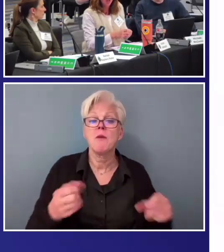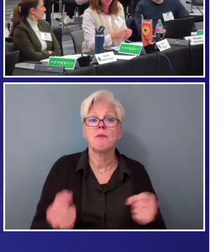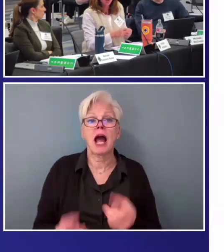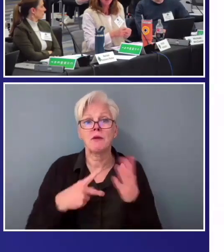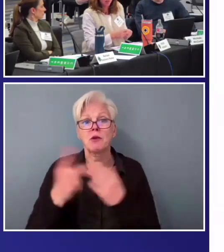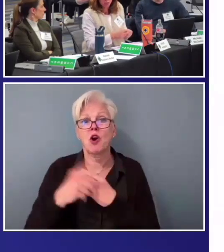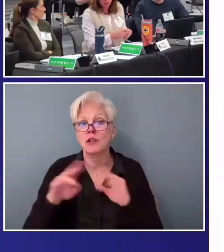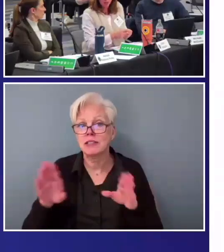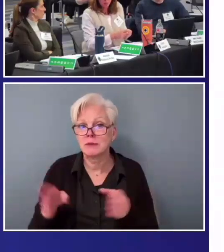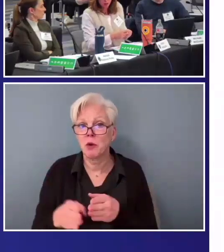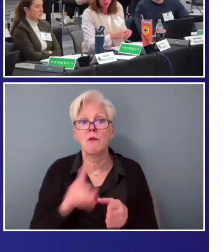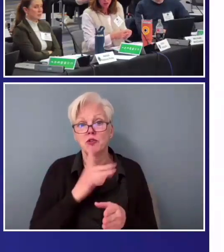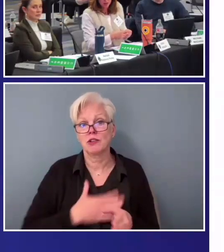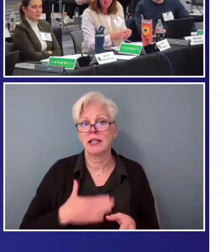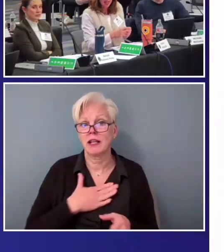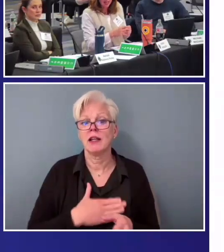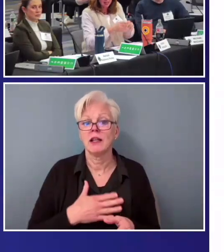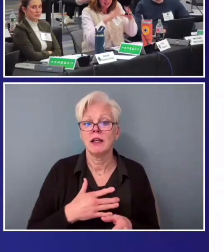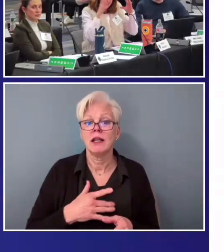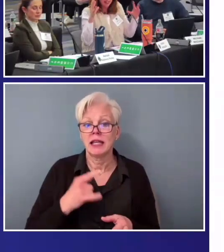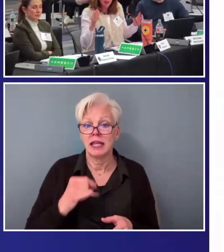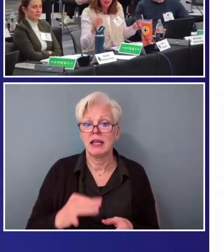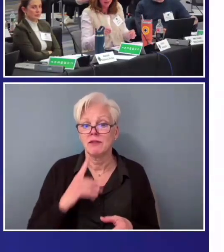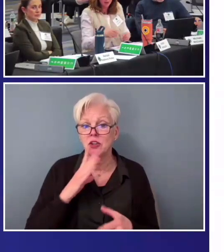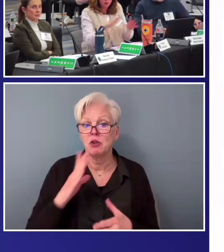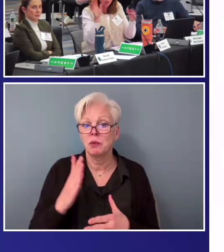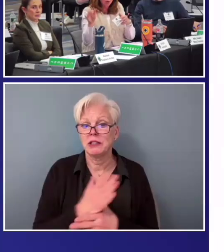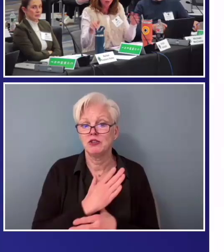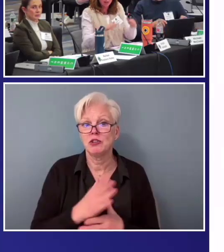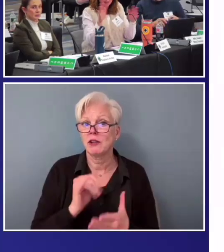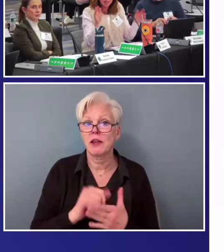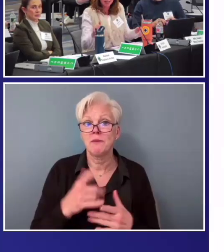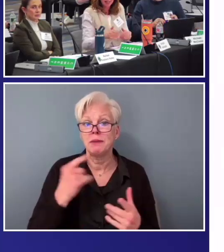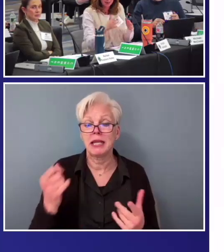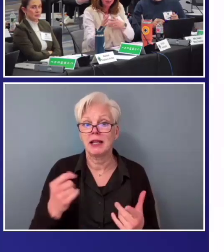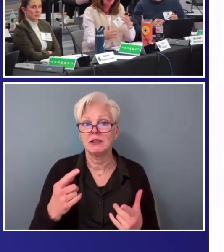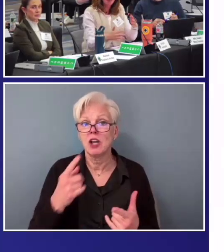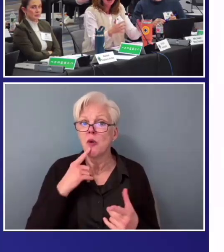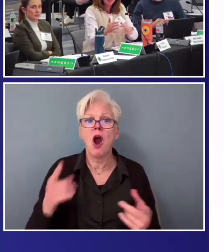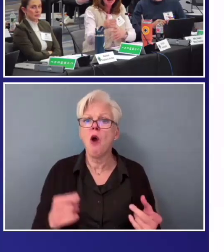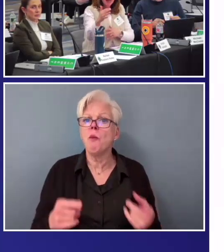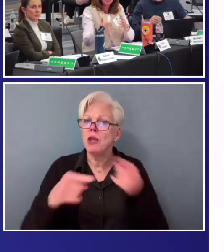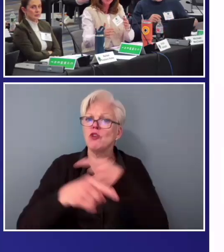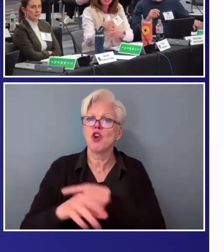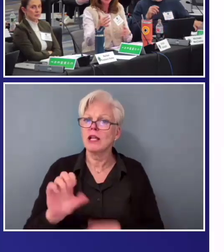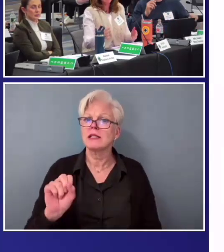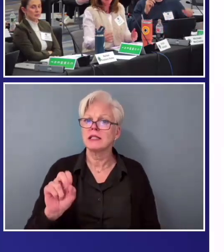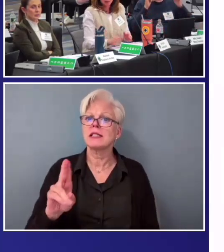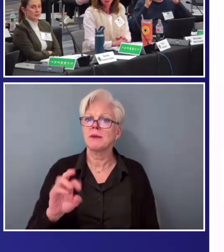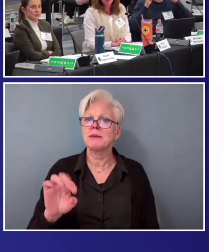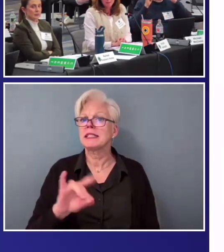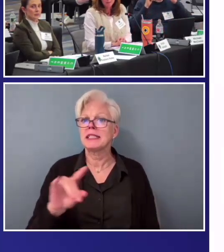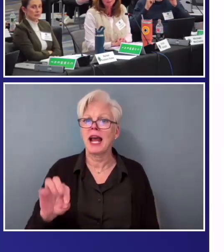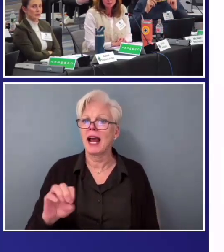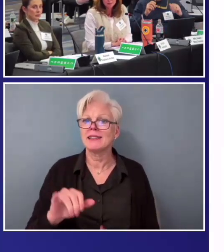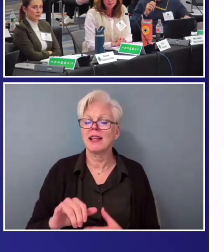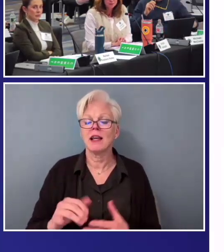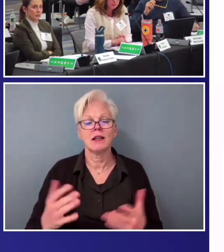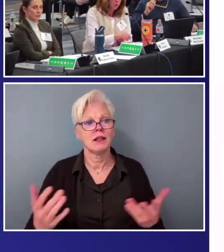I sure would appreciate it as board chair because I get glazed eyes about, well, we just cross-subsidize that, and -- but it does add up at some point. It's a point well taken.